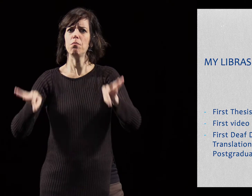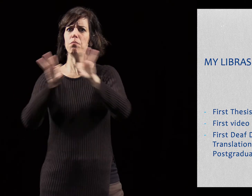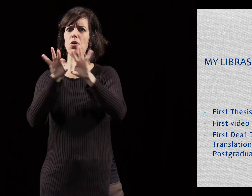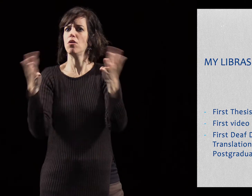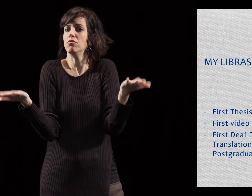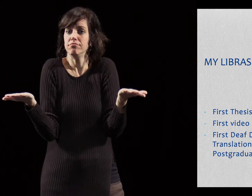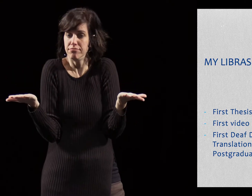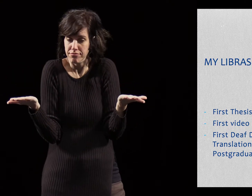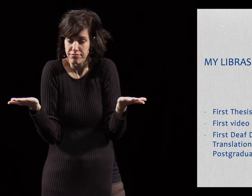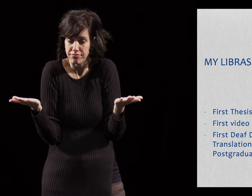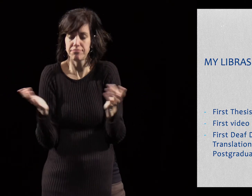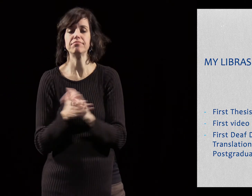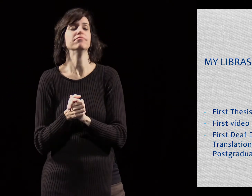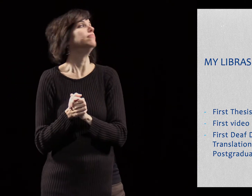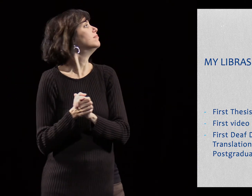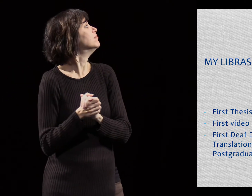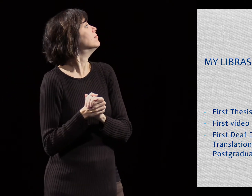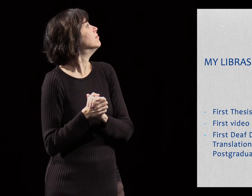done in Brazilian Sign Language.